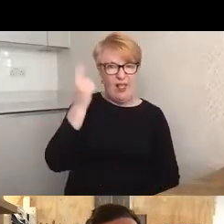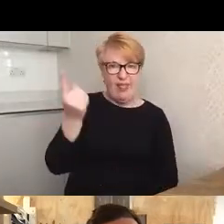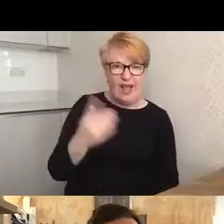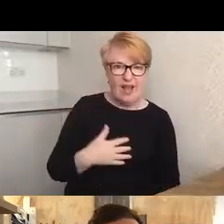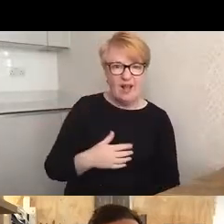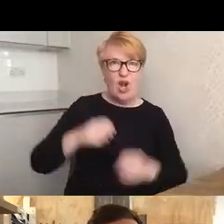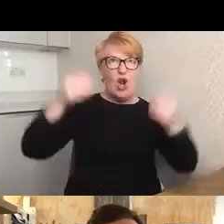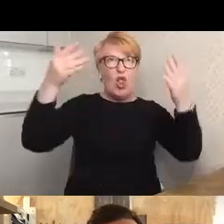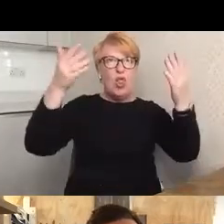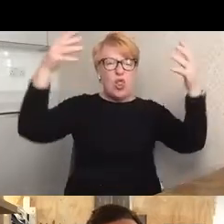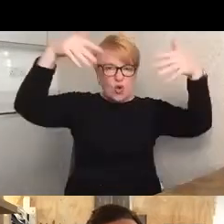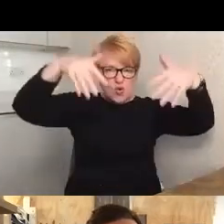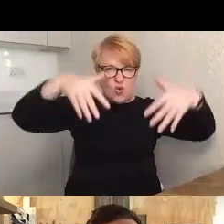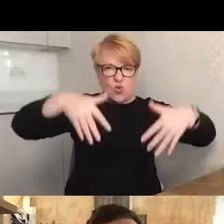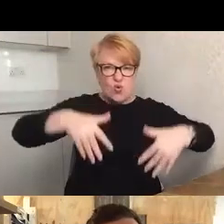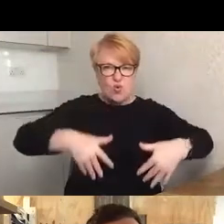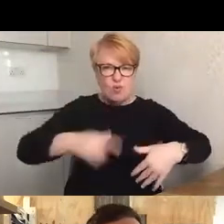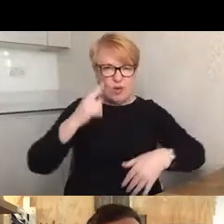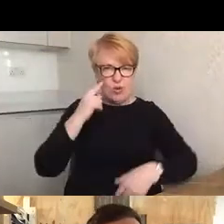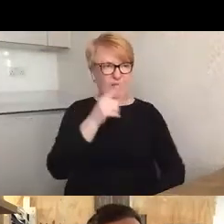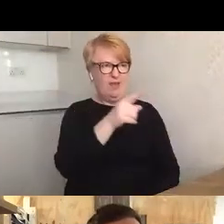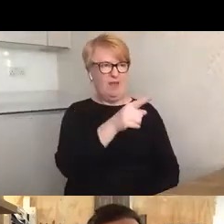Yeah, you'd think that even that would dry come the end of the summer.